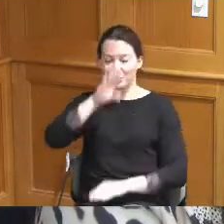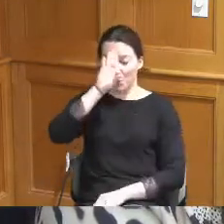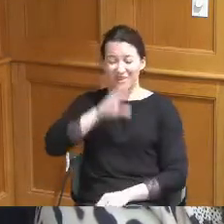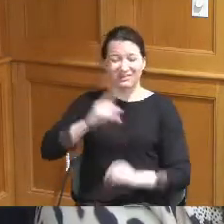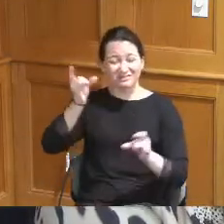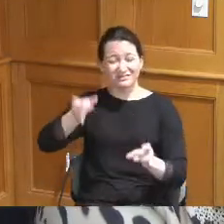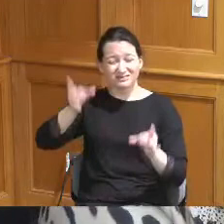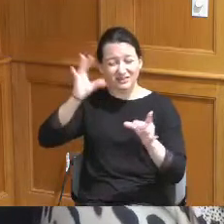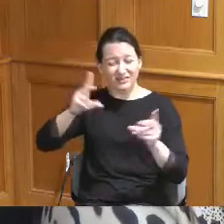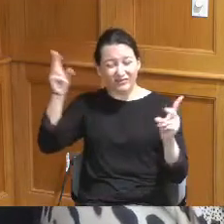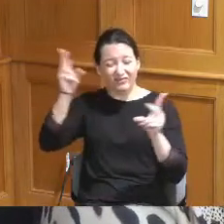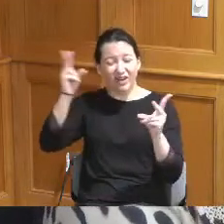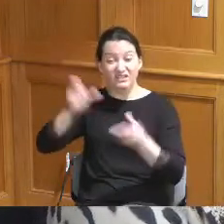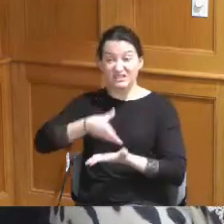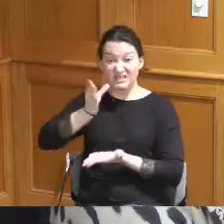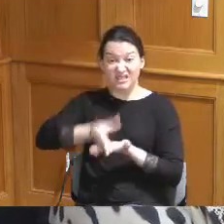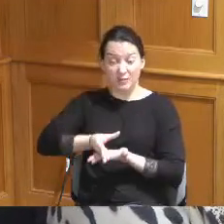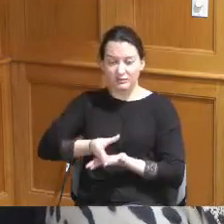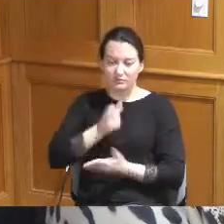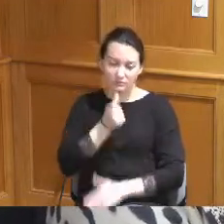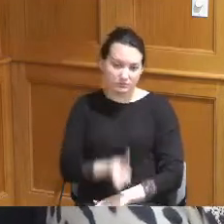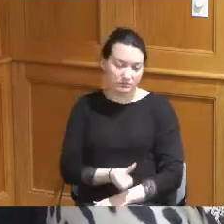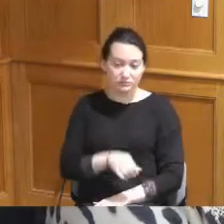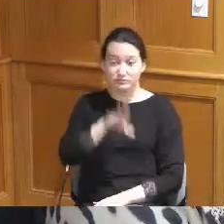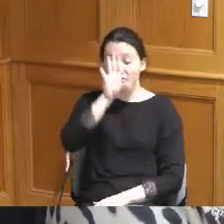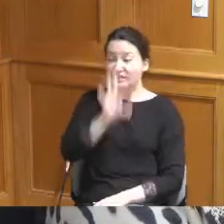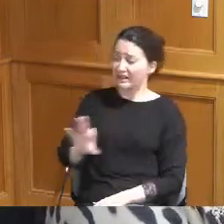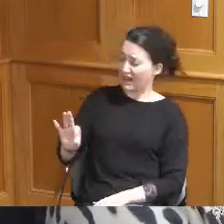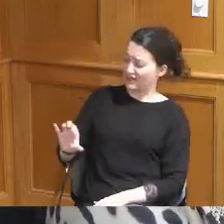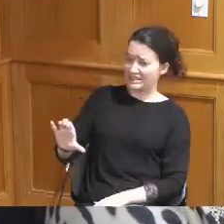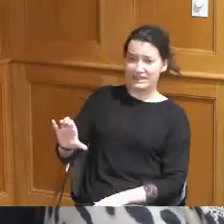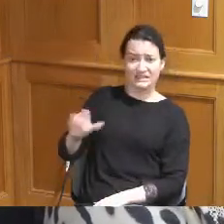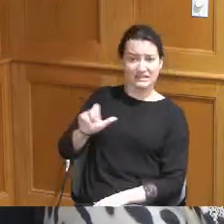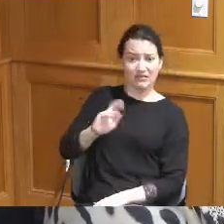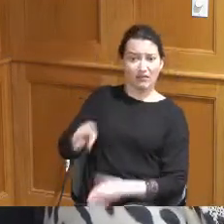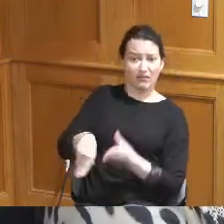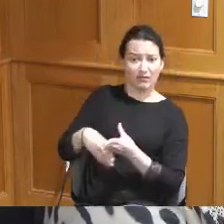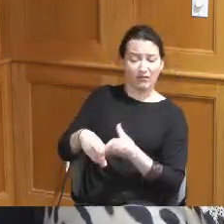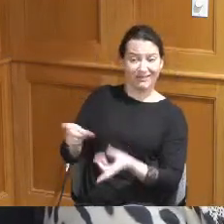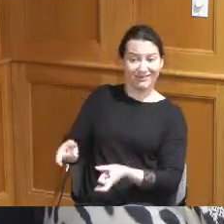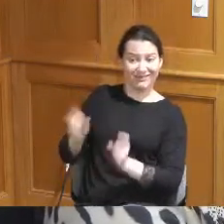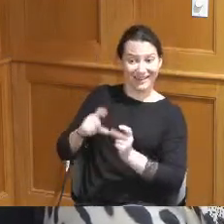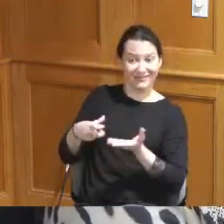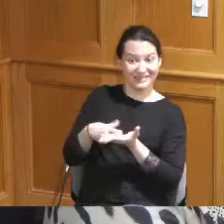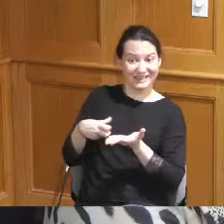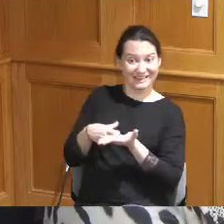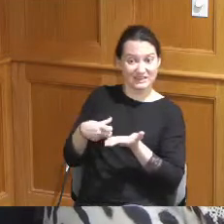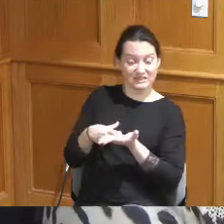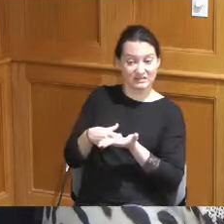has not stopped FC I would like to thank them they just gave tickets for this fabulous game